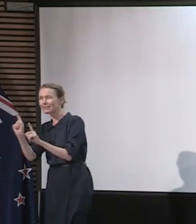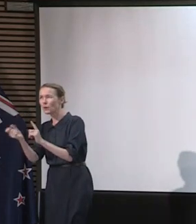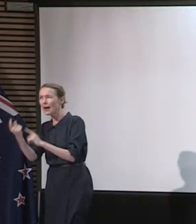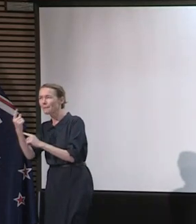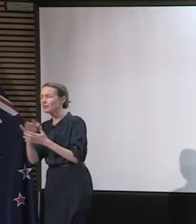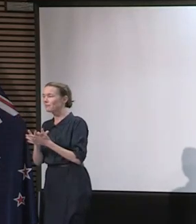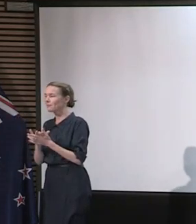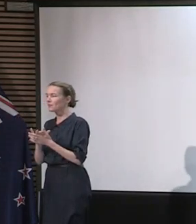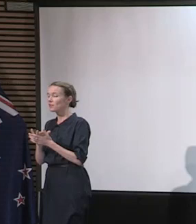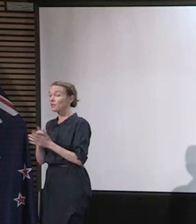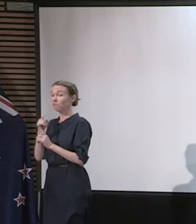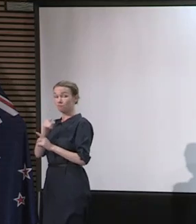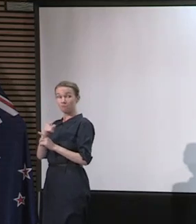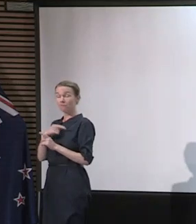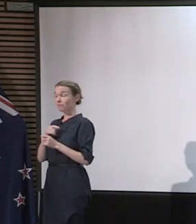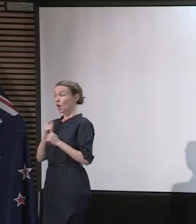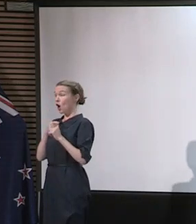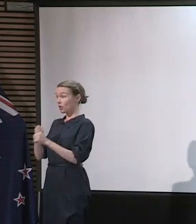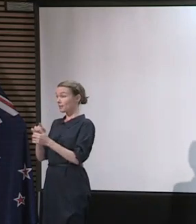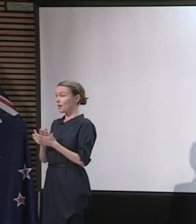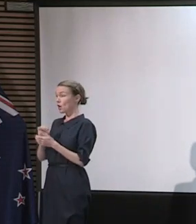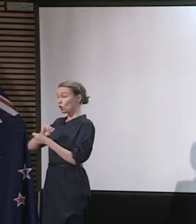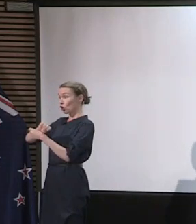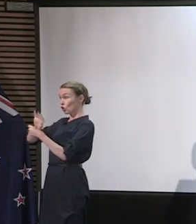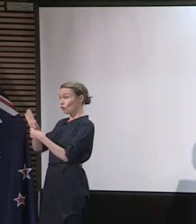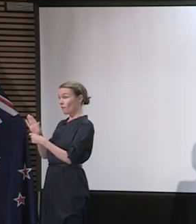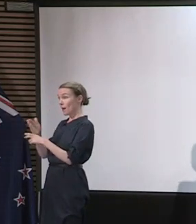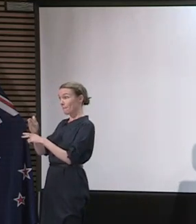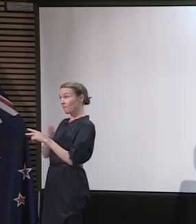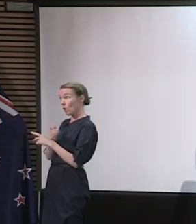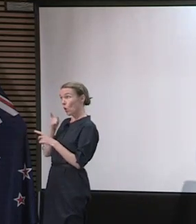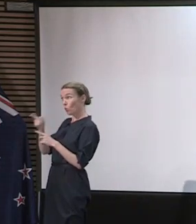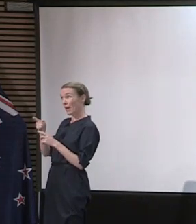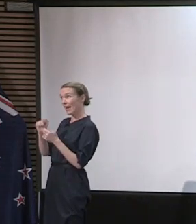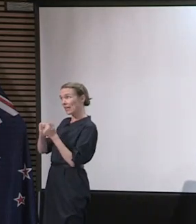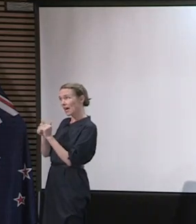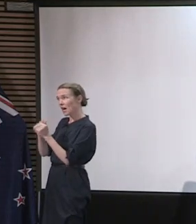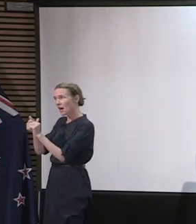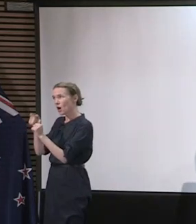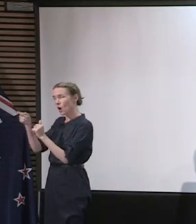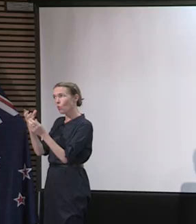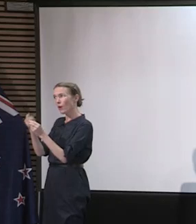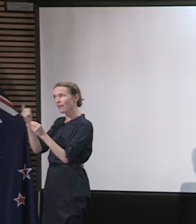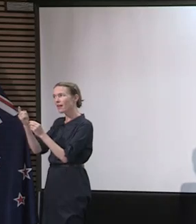We haven't gone backwards. And you will remember that actually we were making very good progress